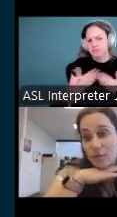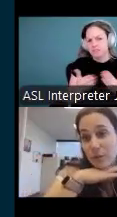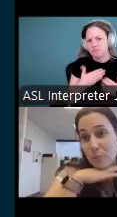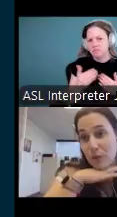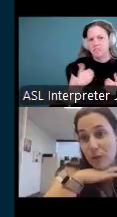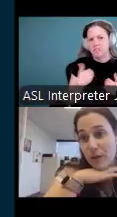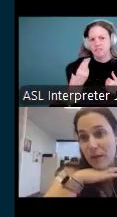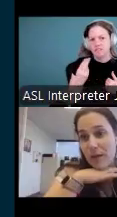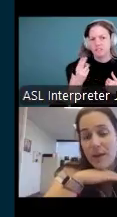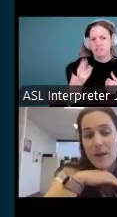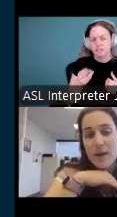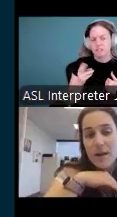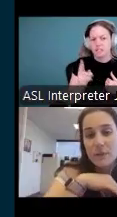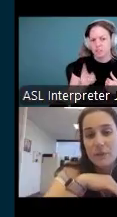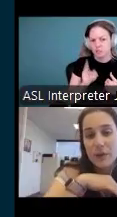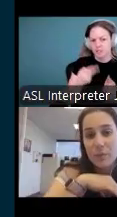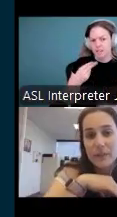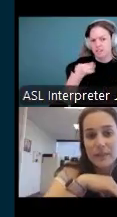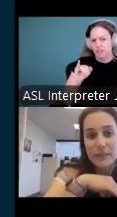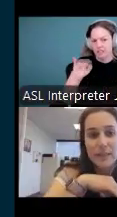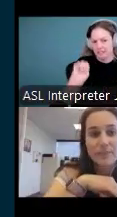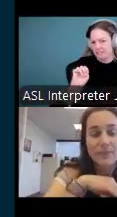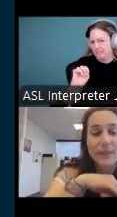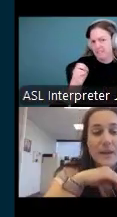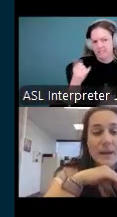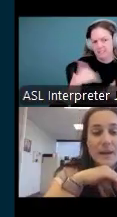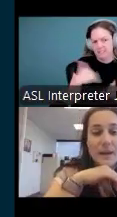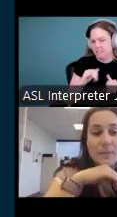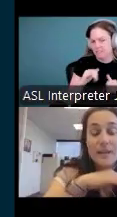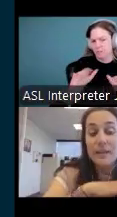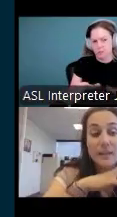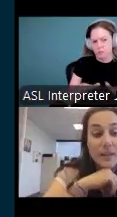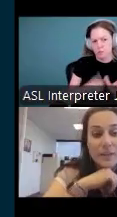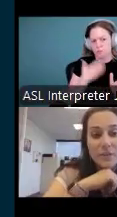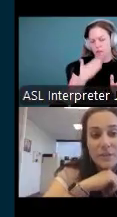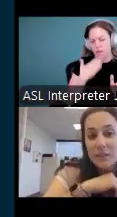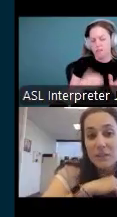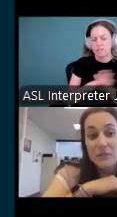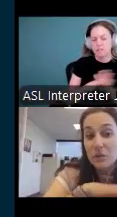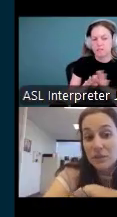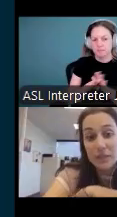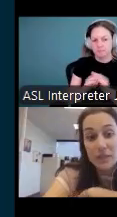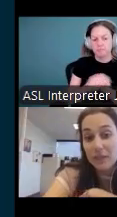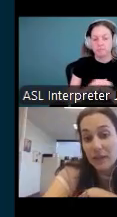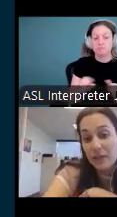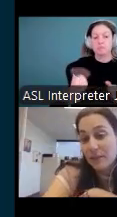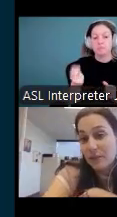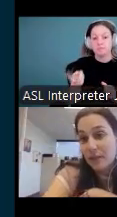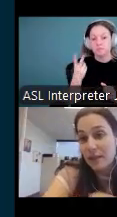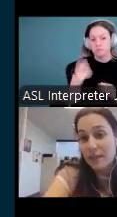doing pretty well developmentally, and then the other two kids have no significant health history, they